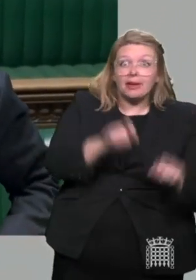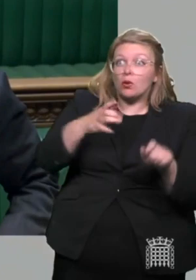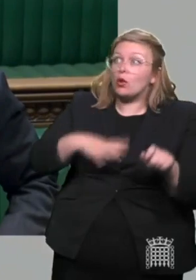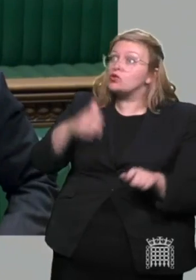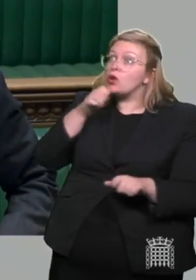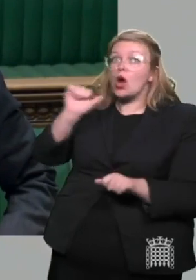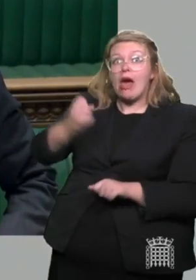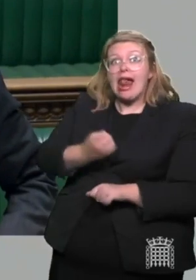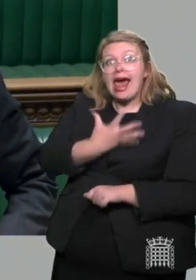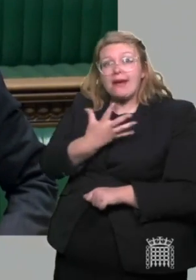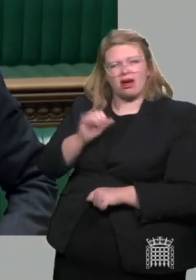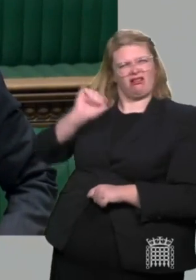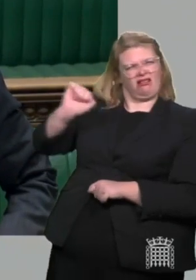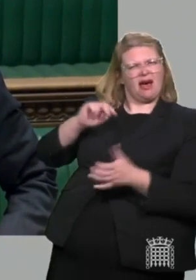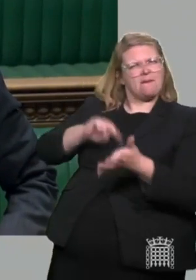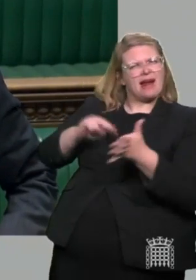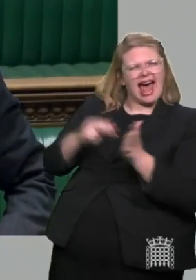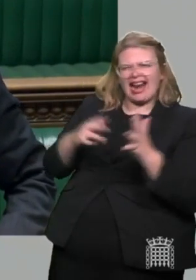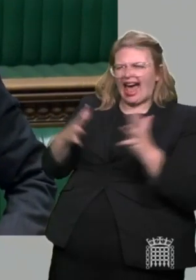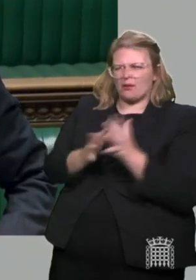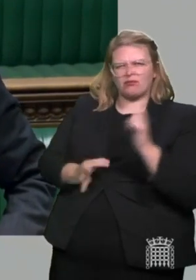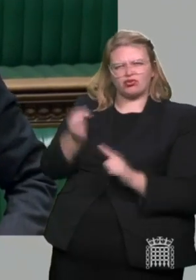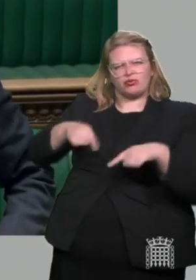to improve the lives of people in this country. The right hon. and learned Gentleman talks